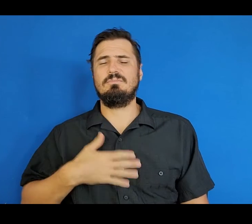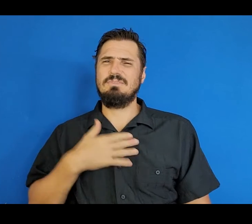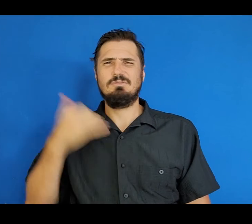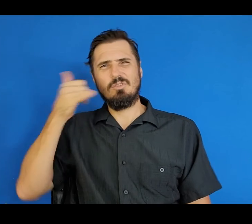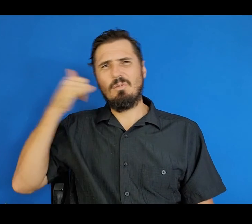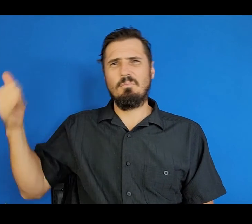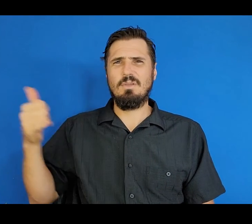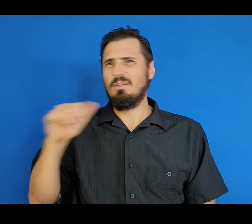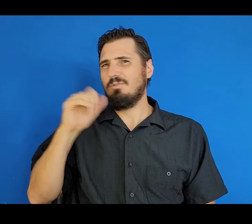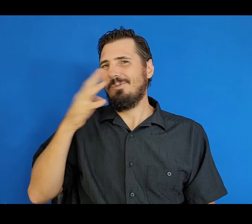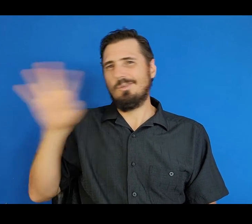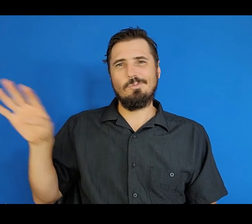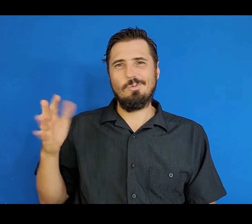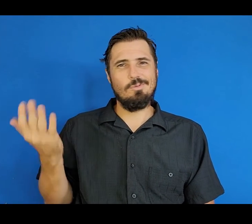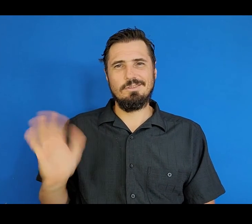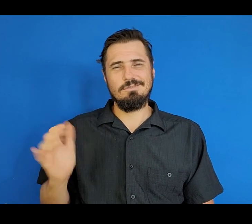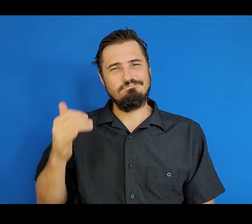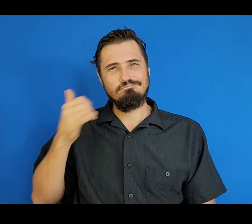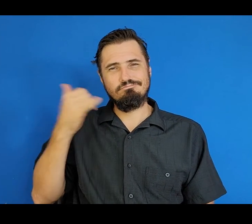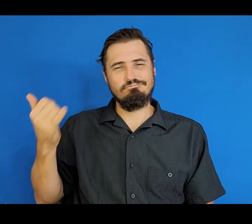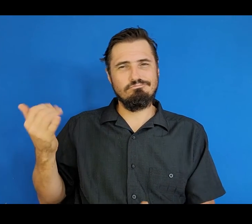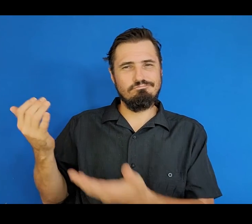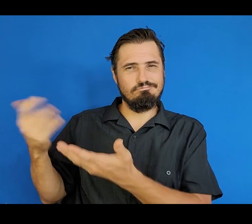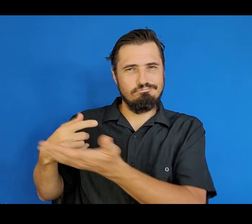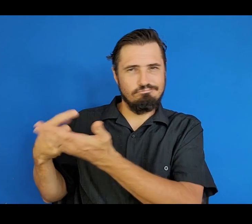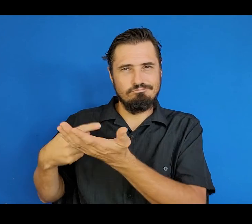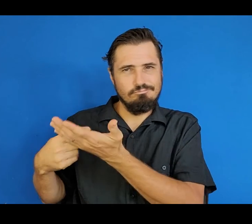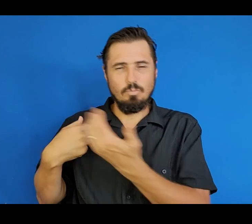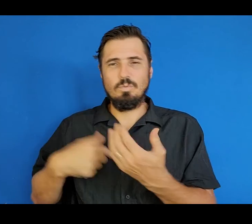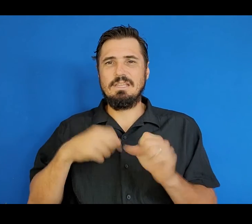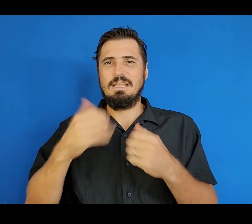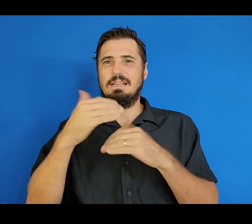them right away so we can slow the spread of the disease. Mahalo!